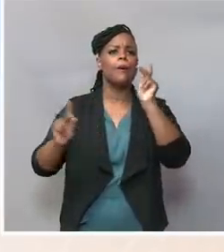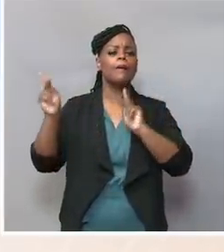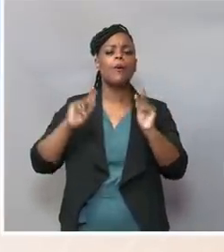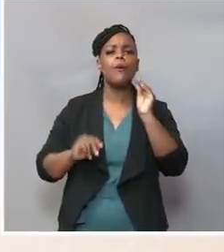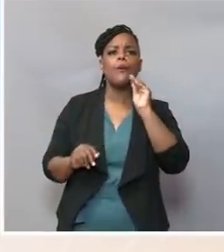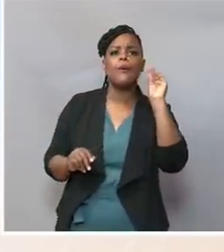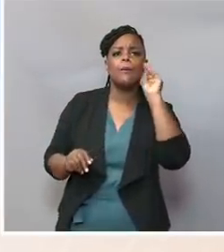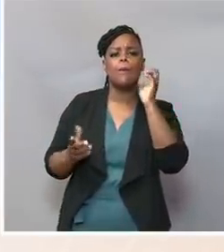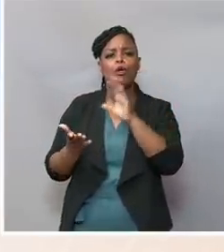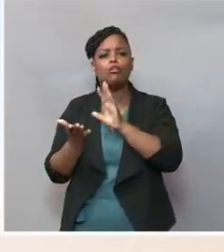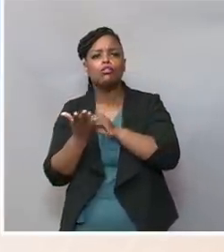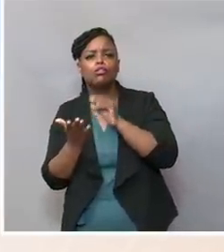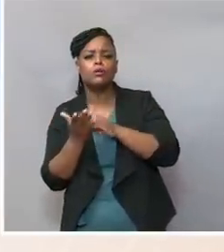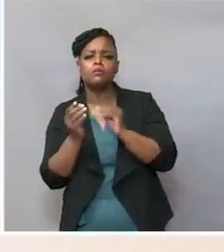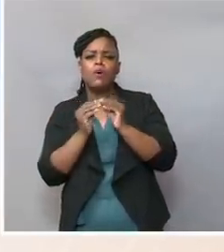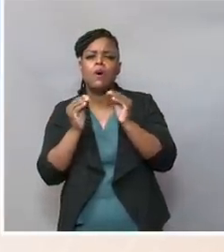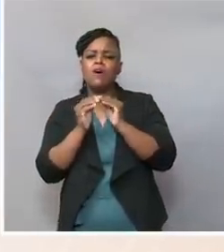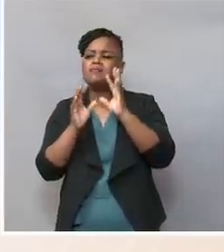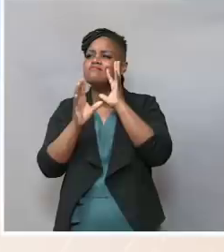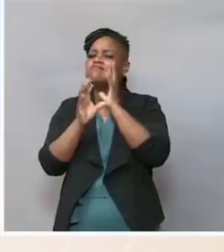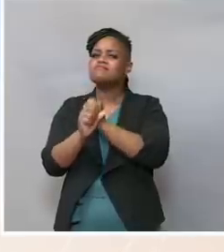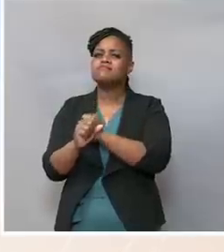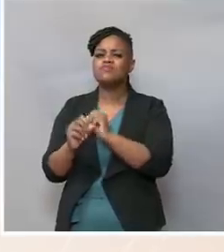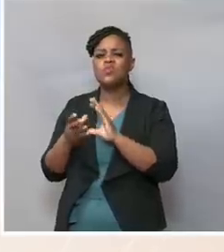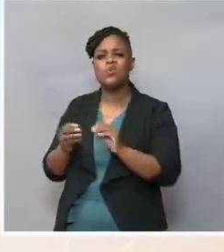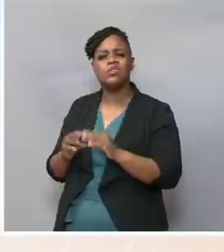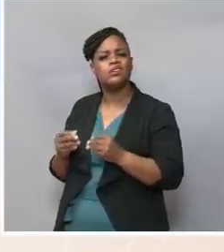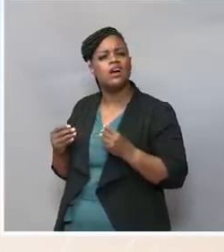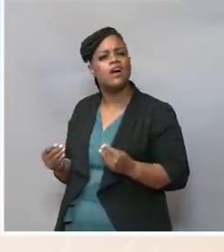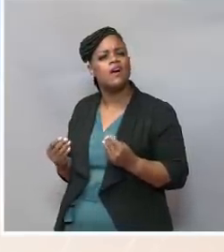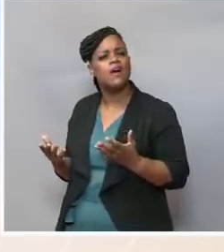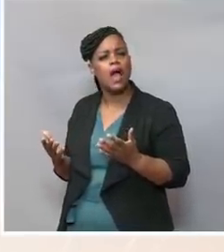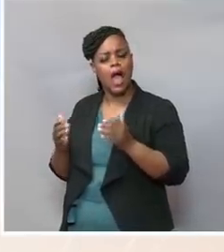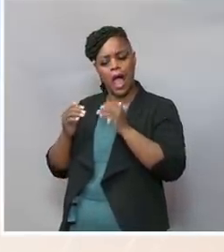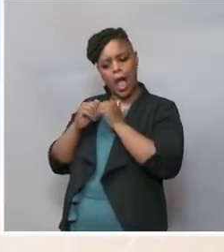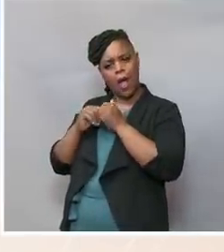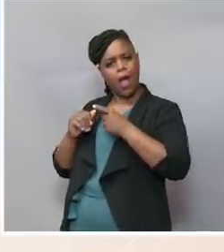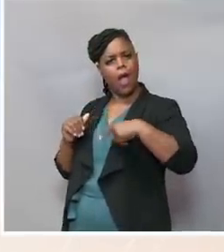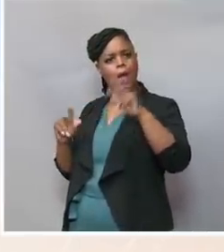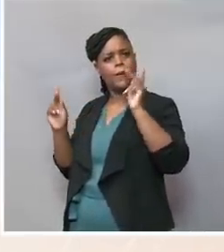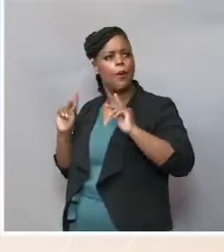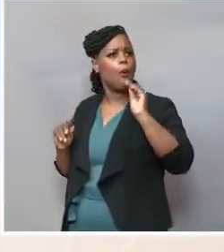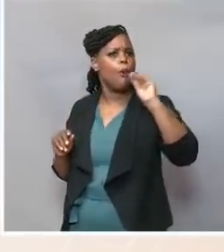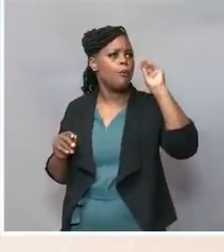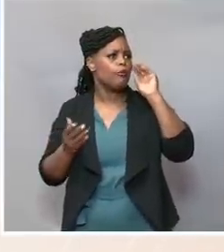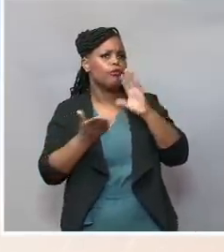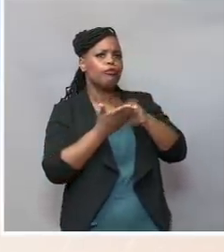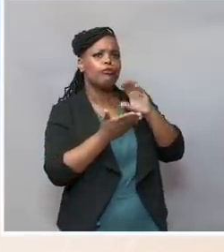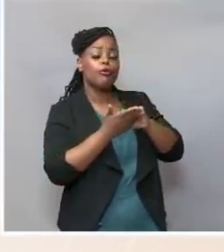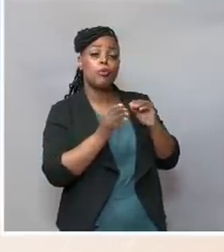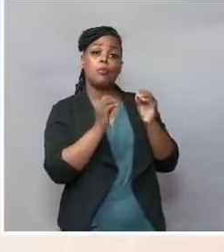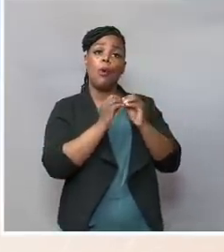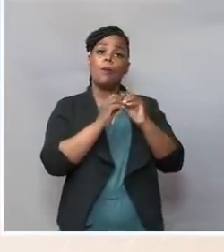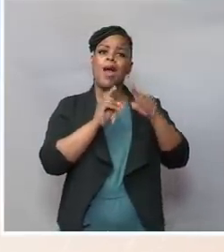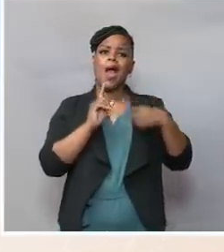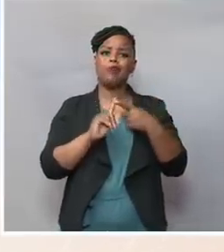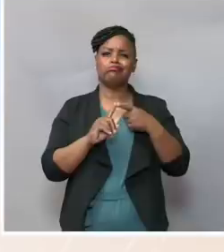that you're talking about, but how could folks at home learn more about some of the issues and where to find some of these sites?